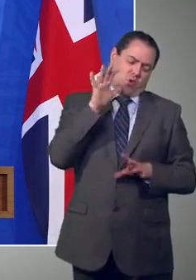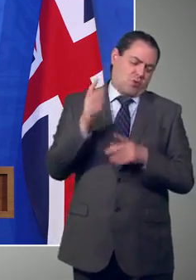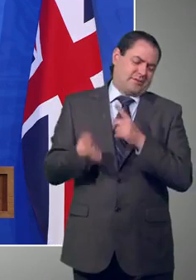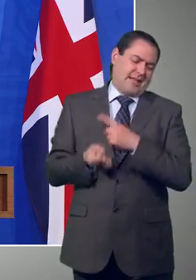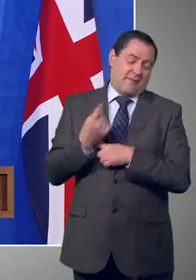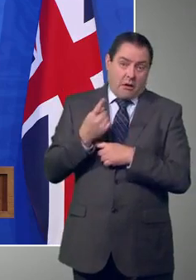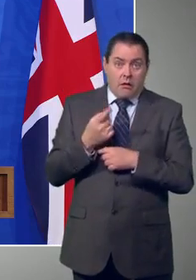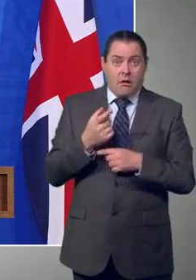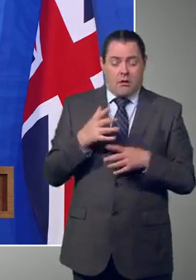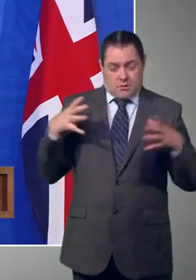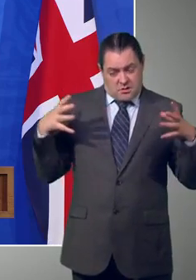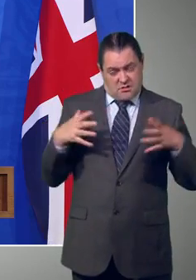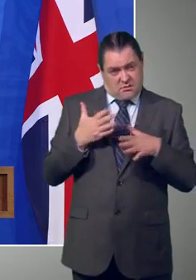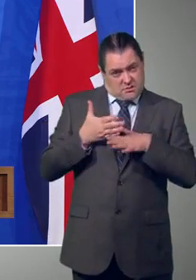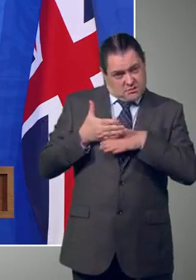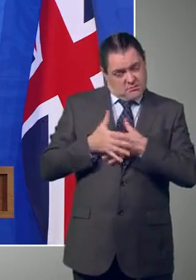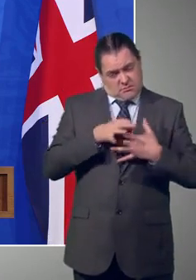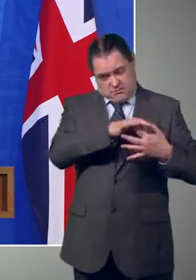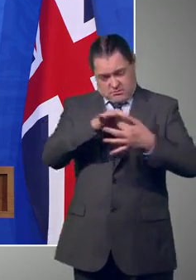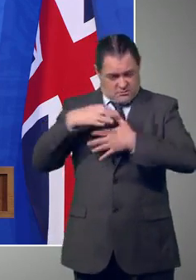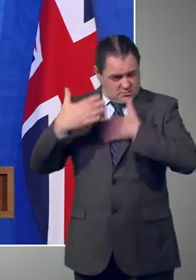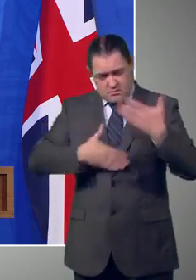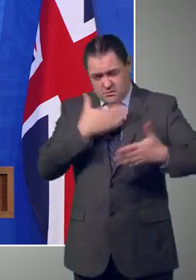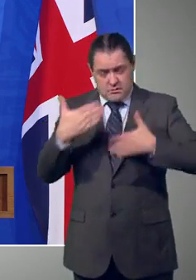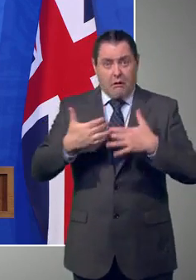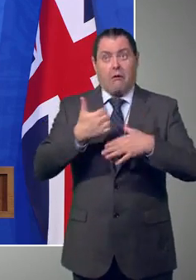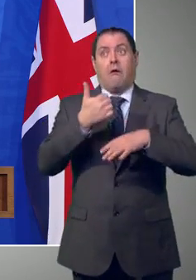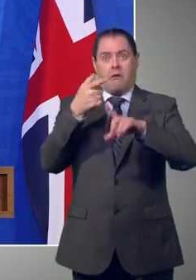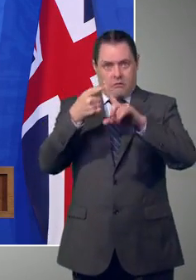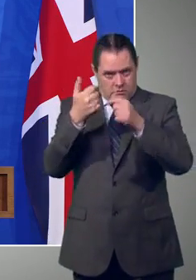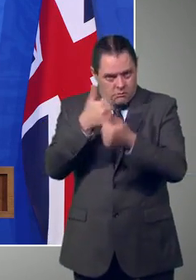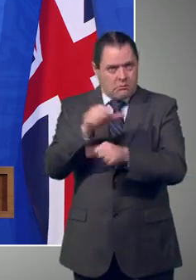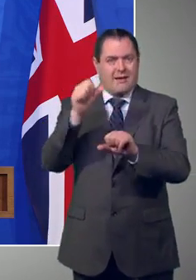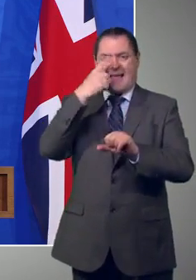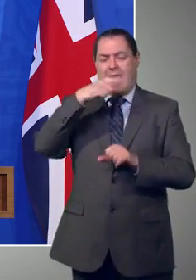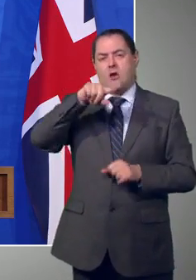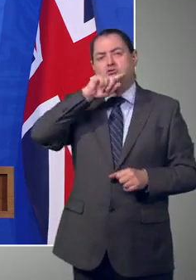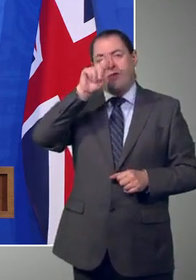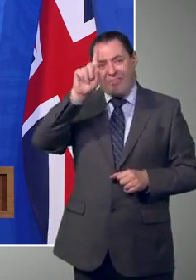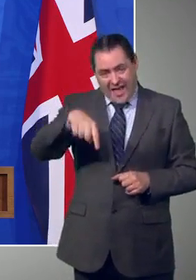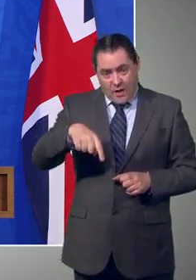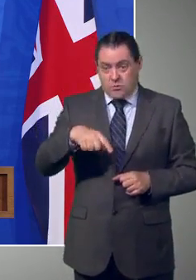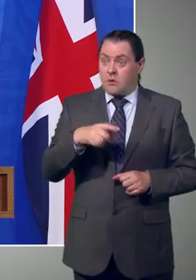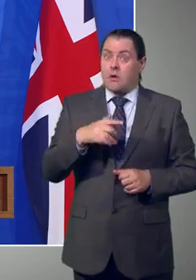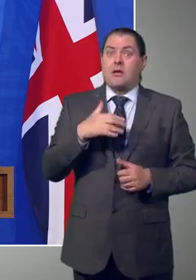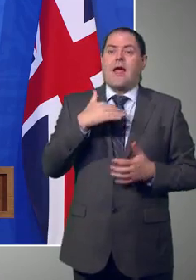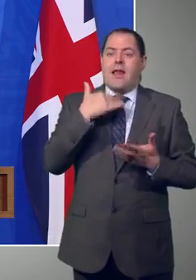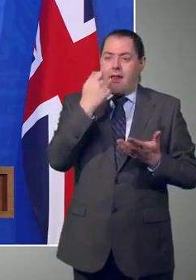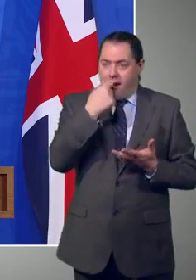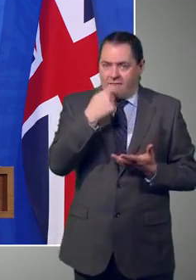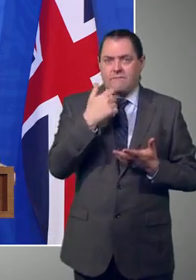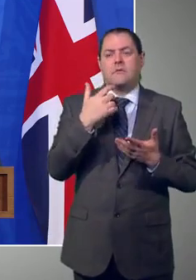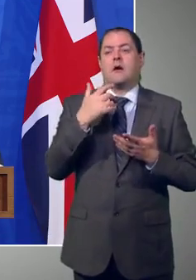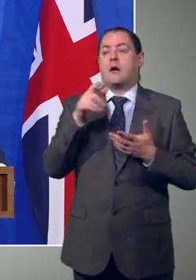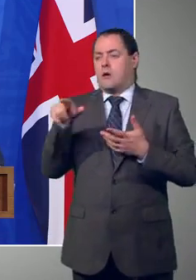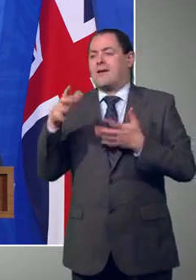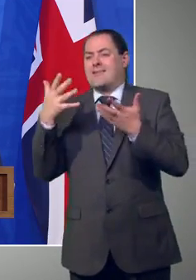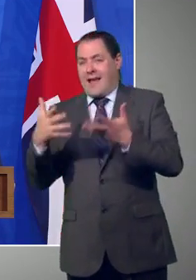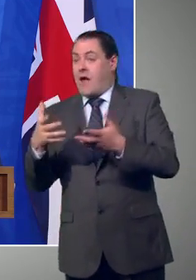and then we had the testing available to be able to put the policy in place. and I think